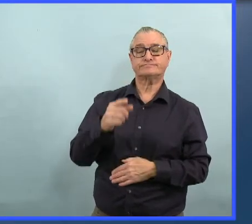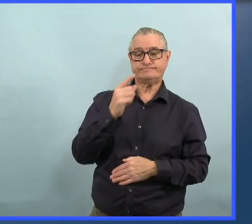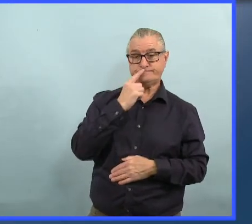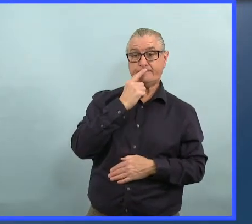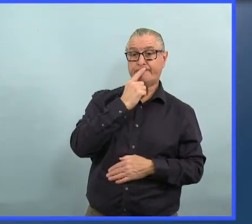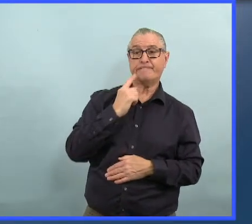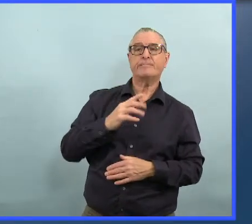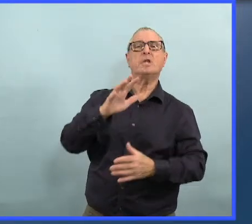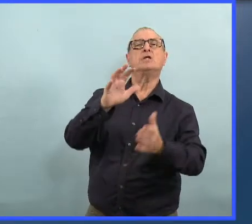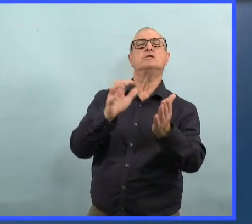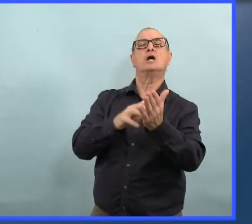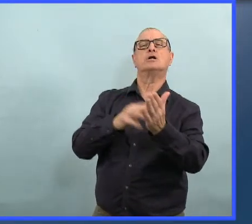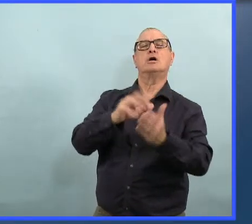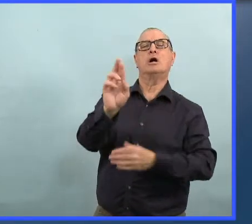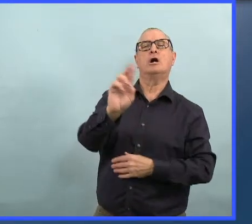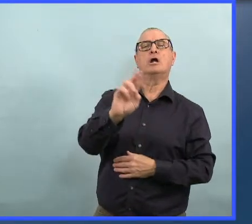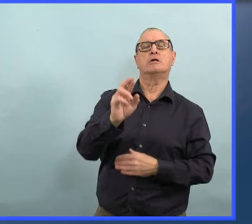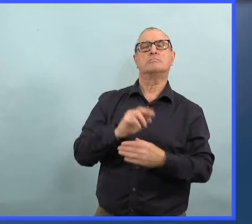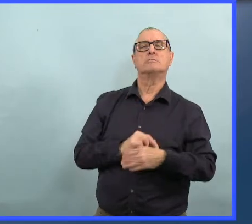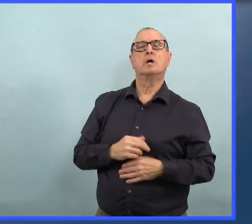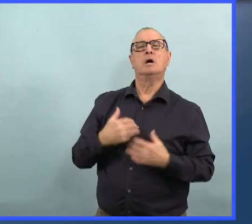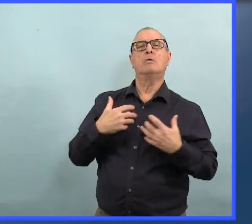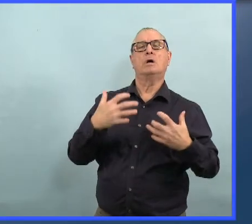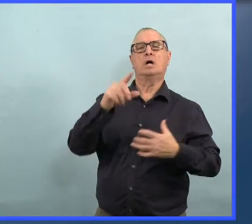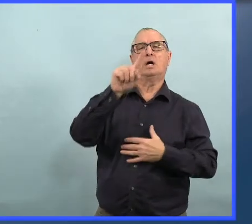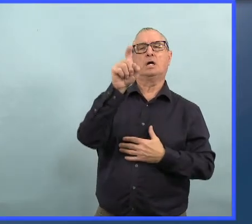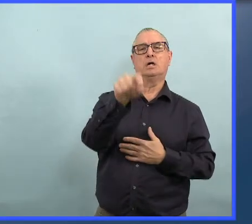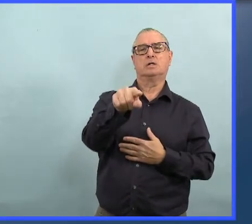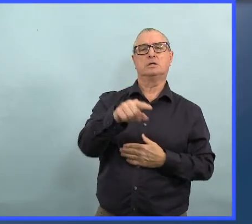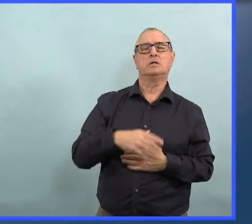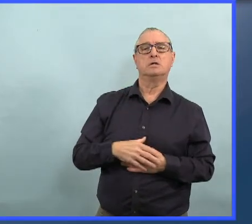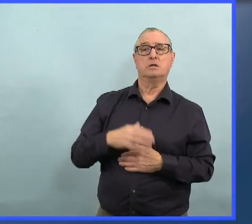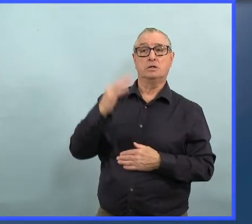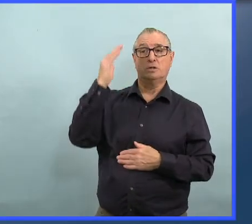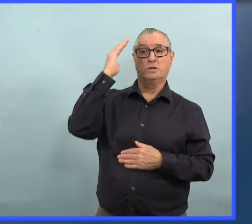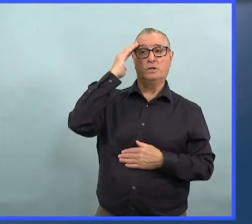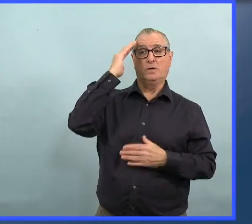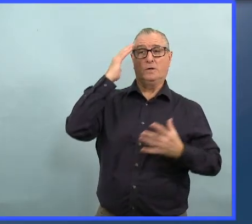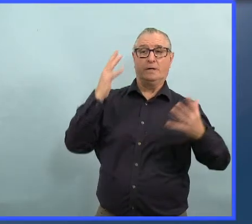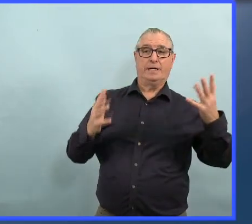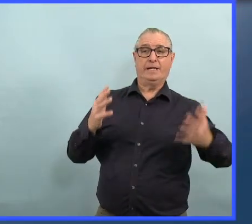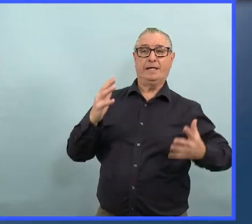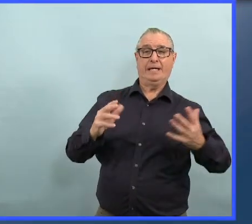an idea of how many of those self-administered rapid tests you know done at home you think are